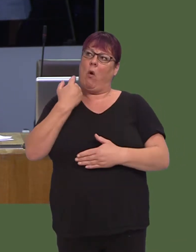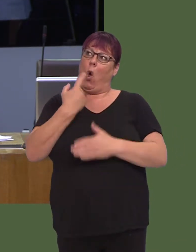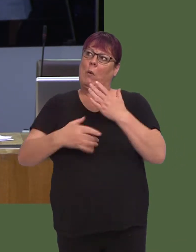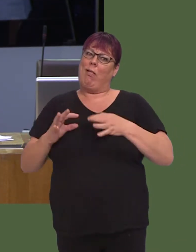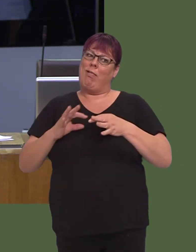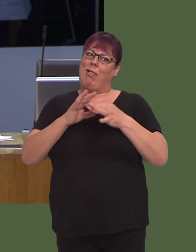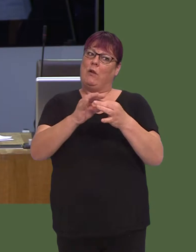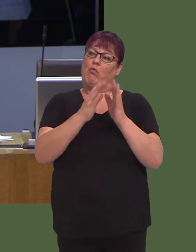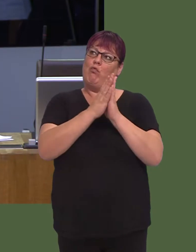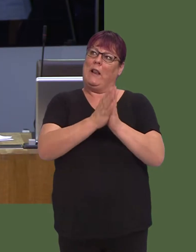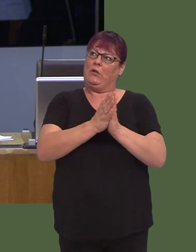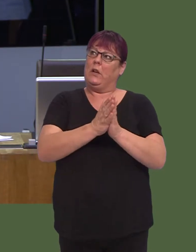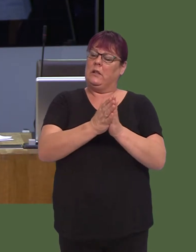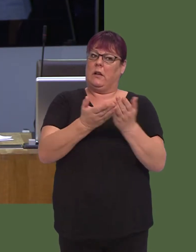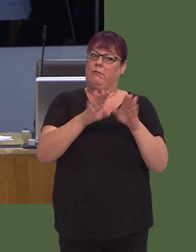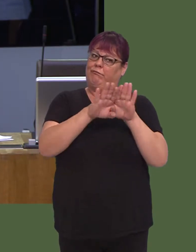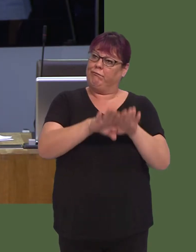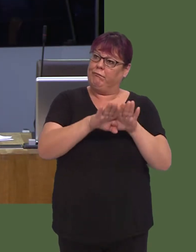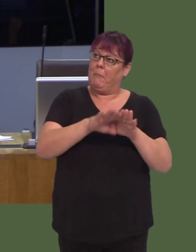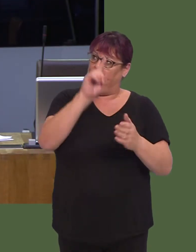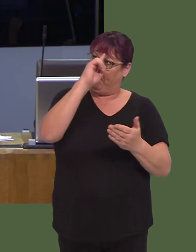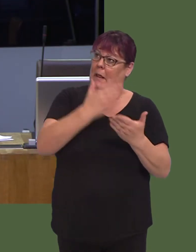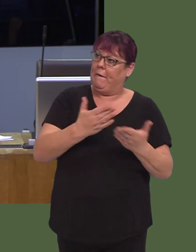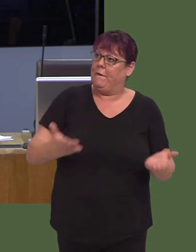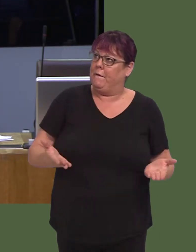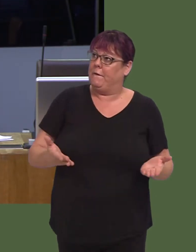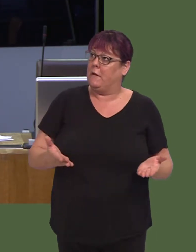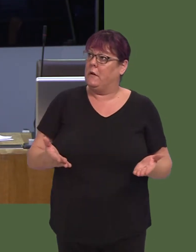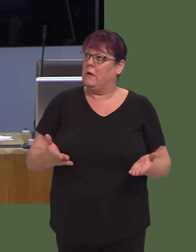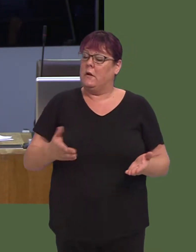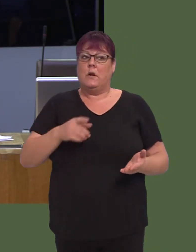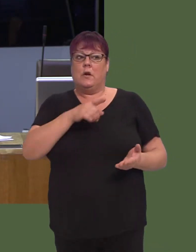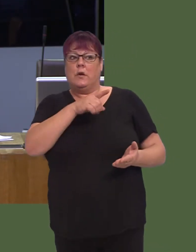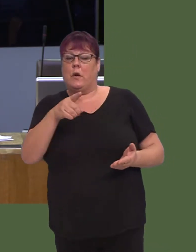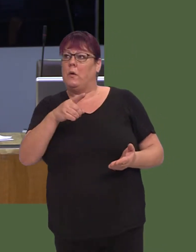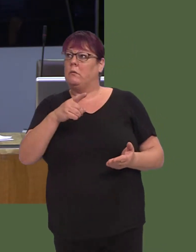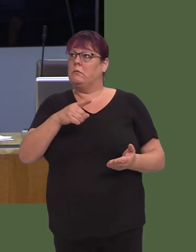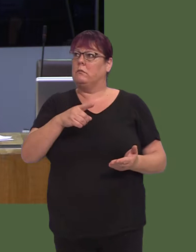that its consumption should be confined to those who have a religious belief that they need to eat halal meat.